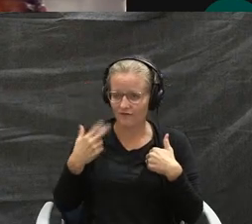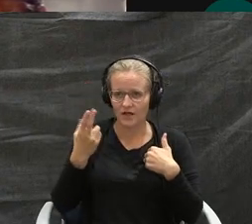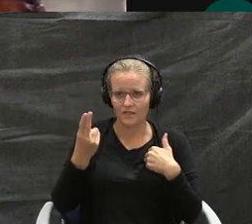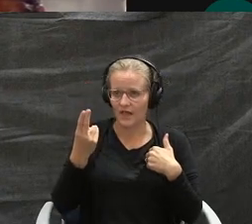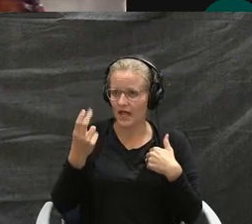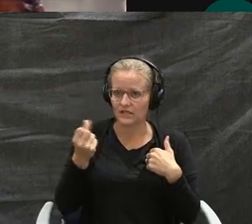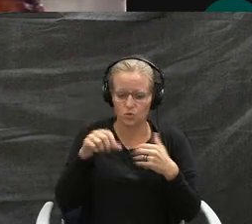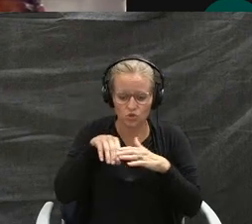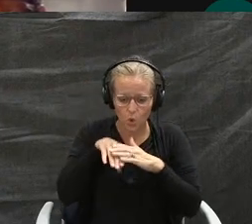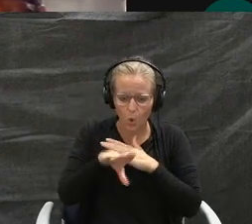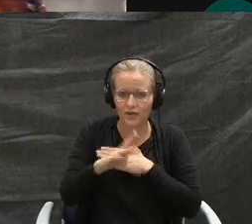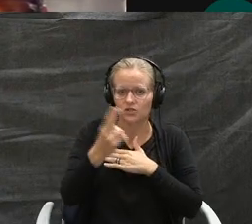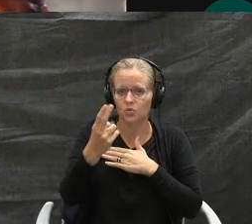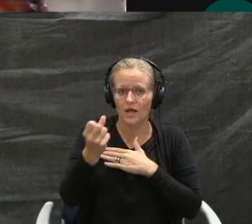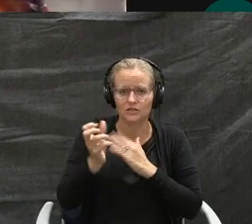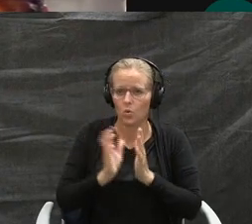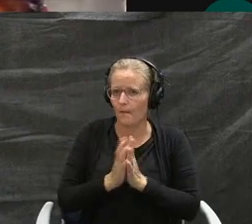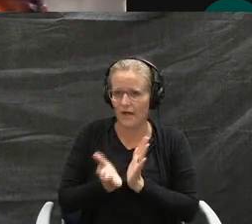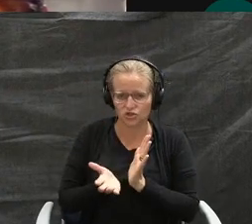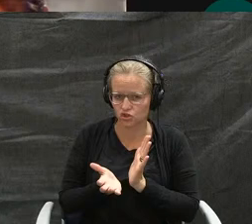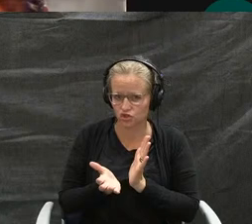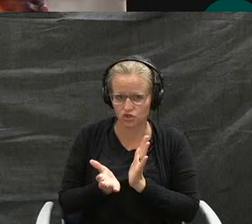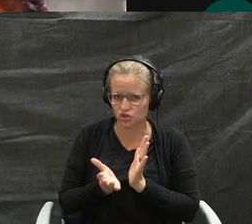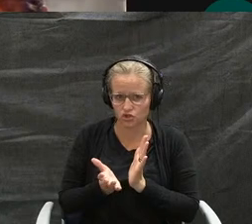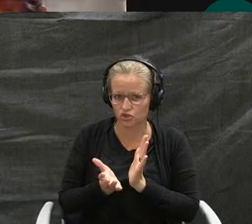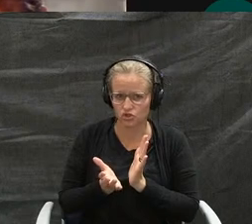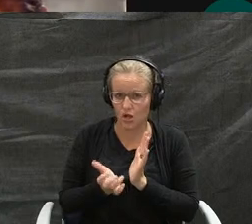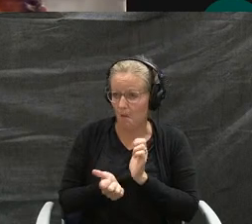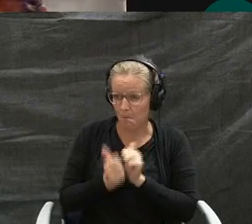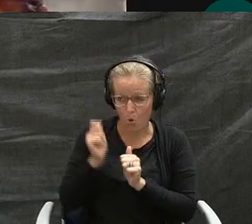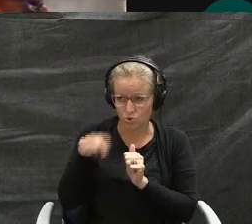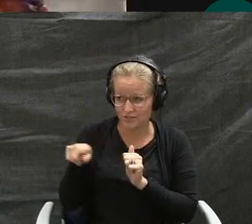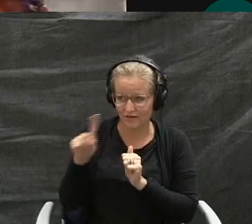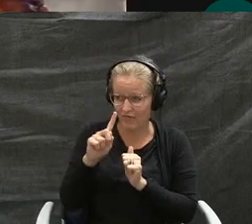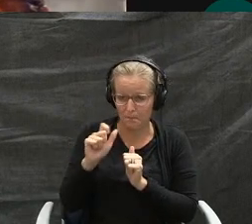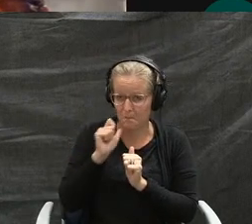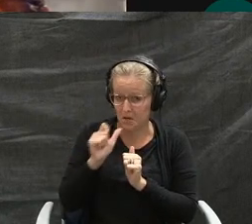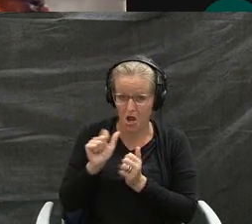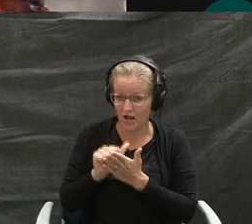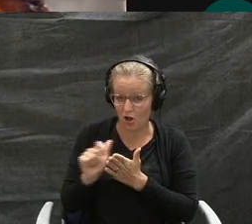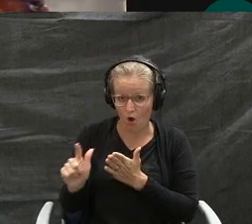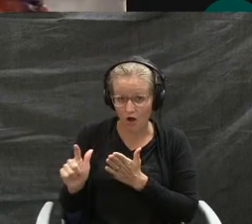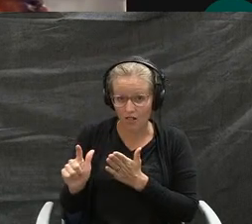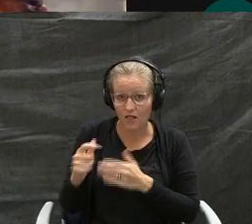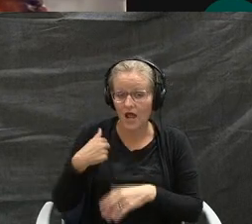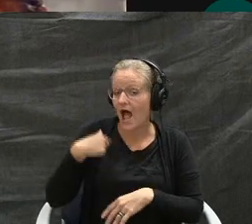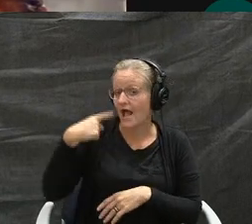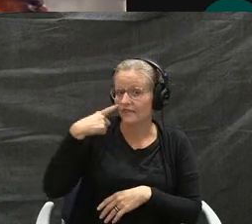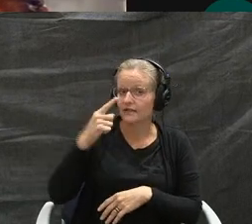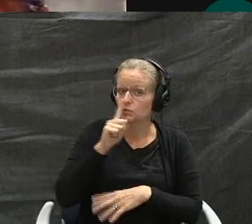Into the high school, much if at all. I think it's important for people to understand where that